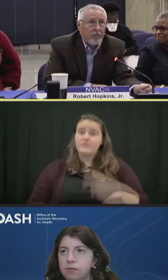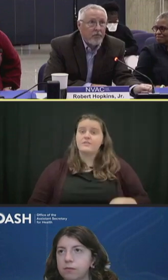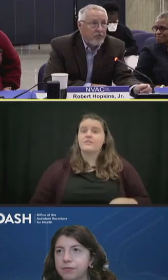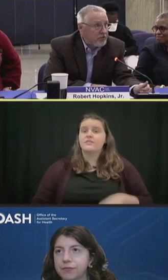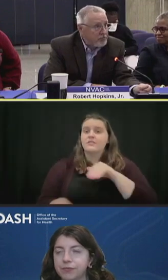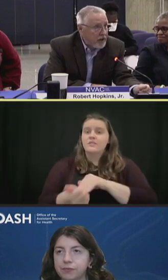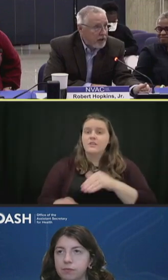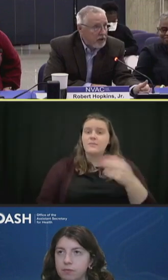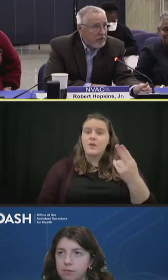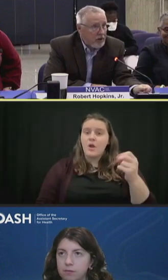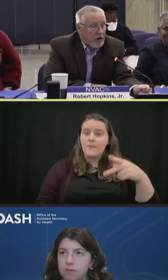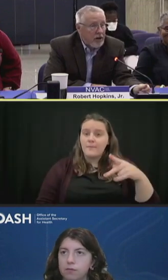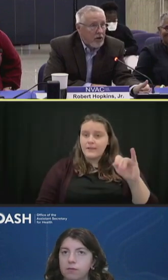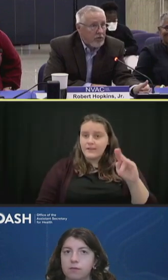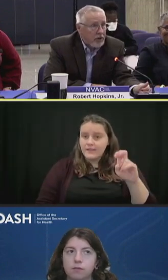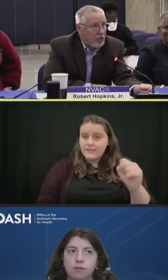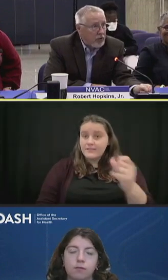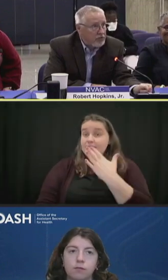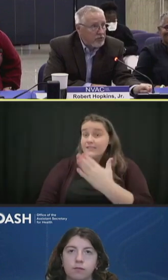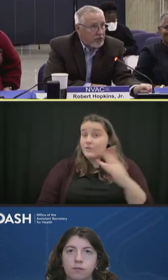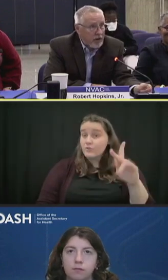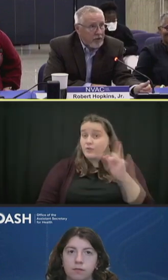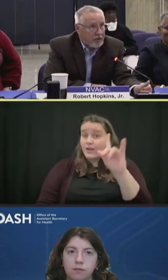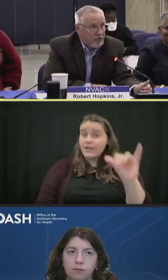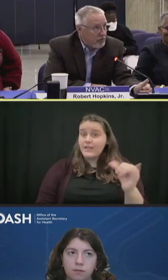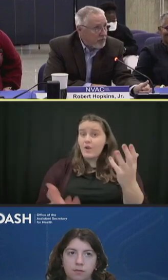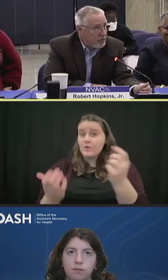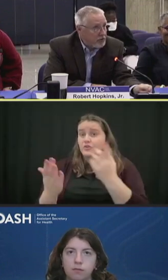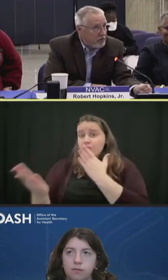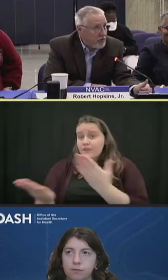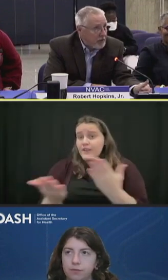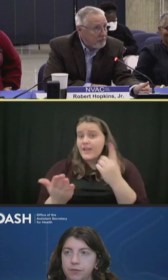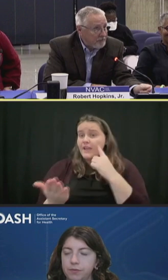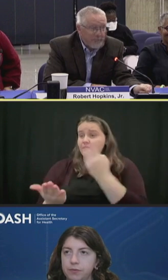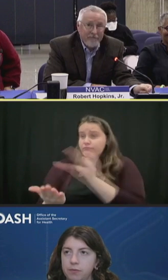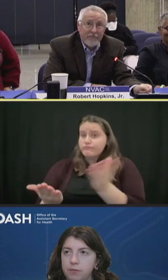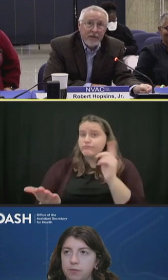of this panel. Are there any questions or comments from the members of the committee,